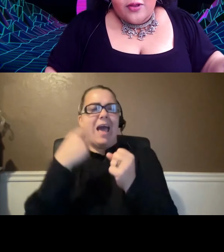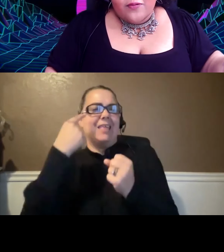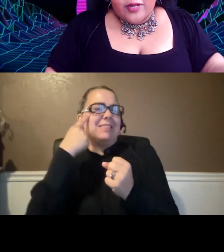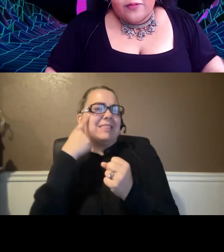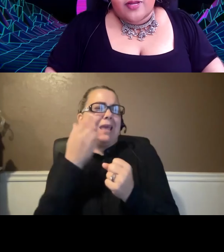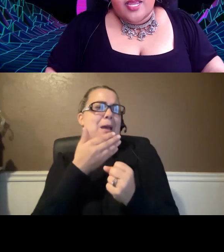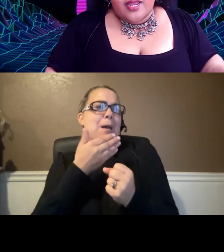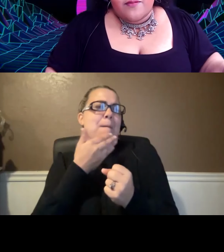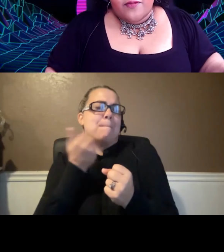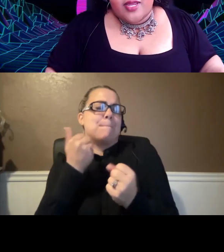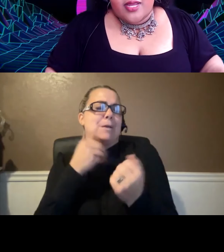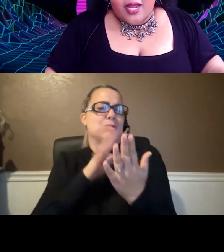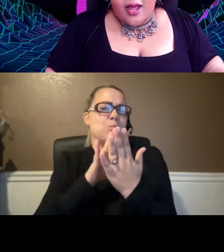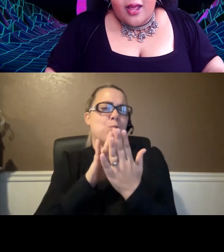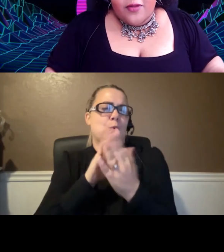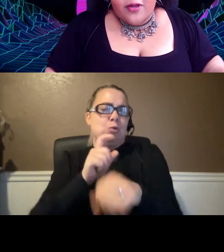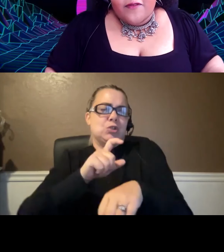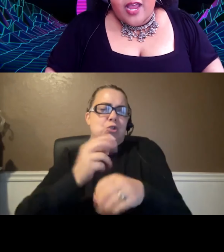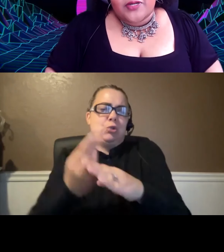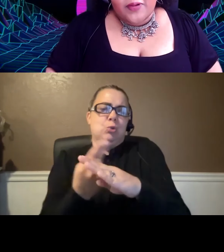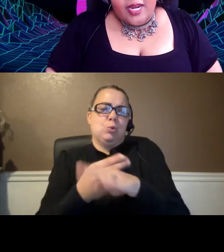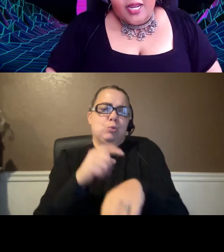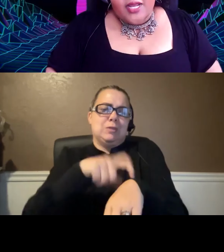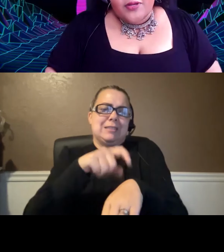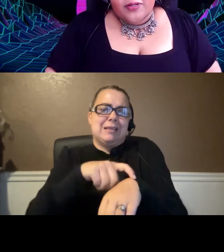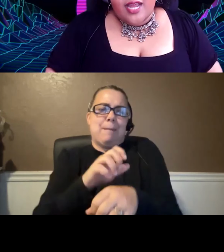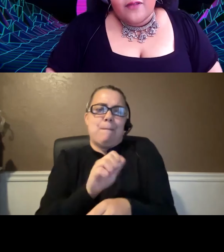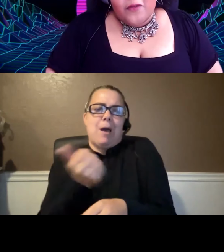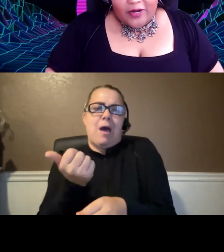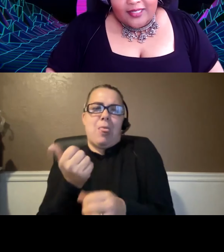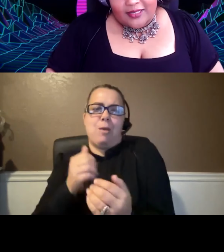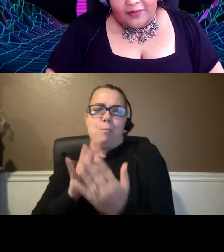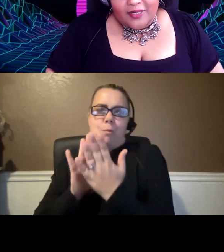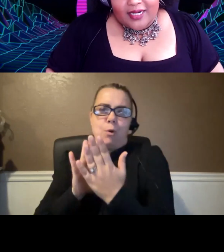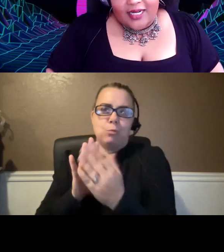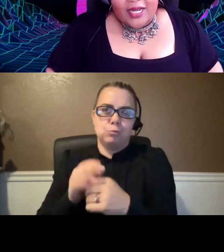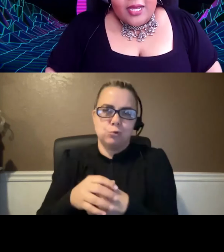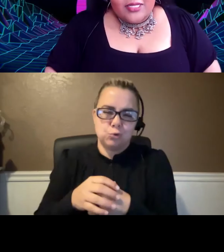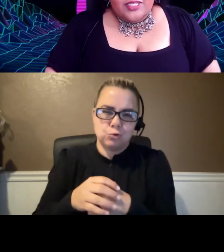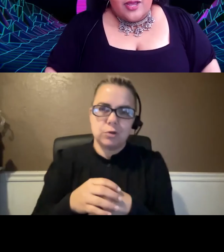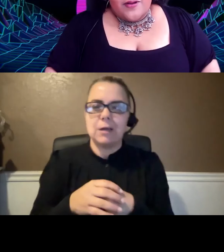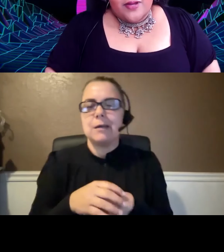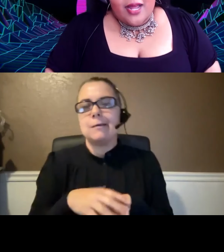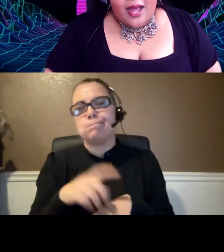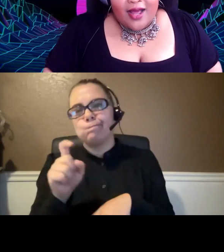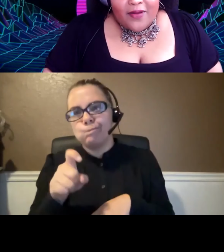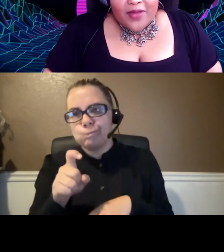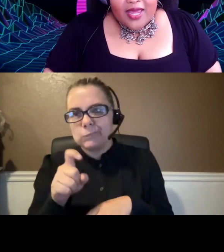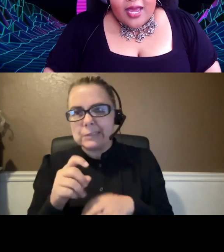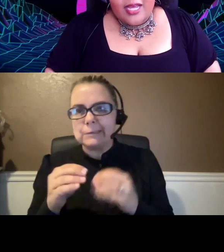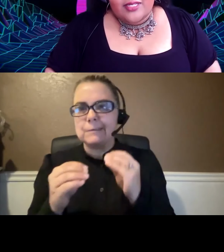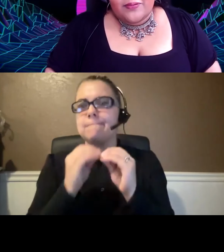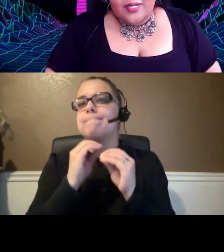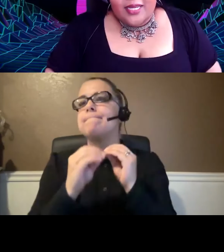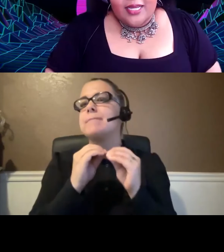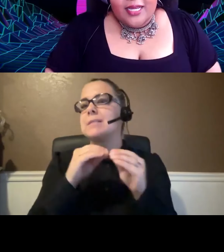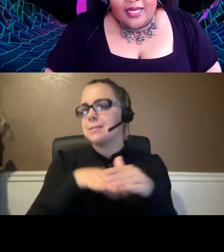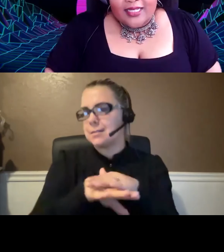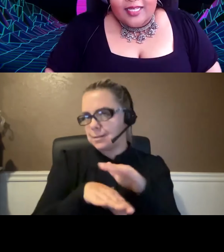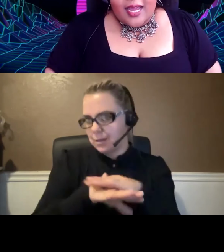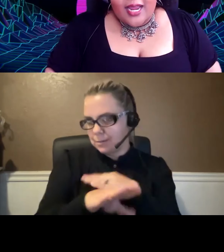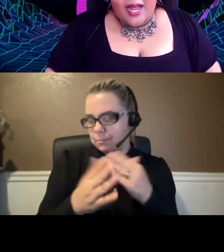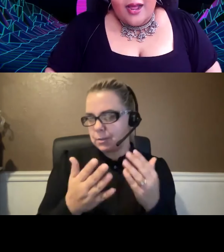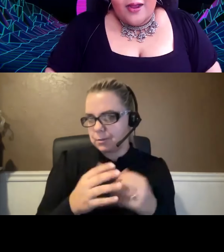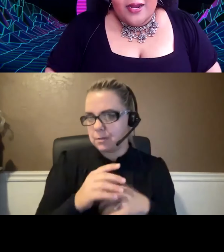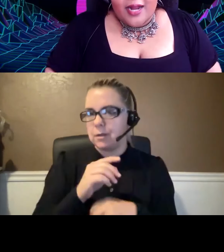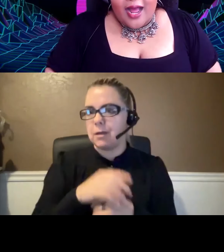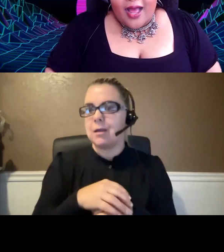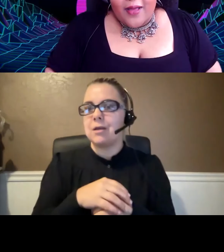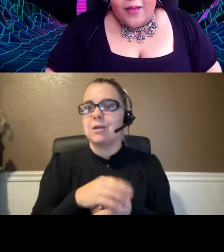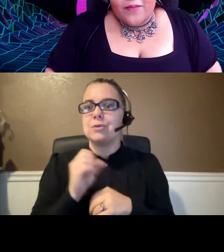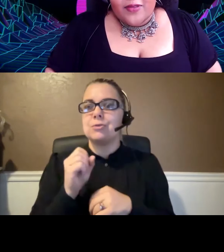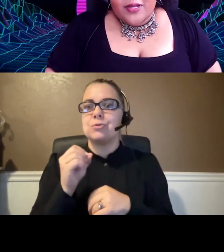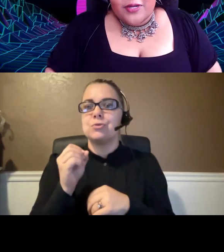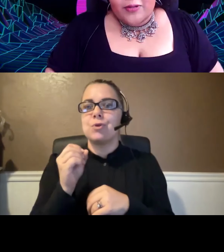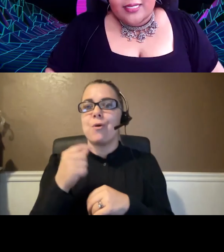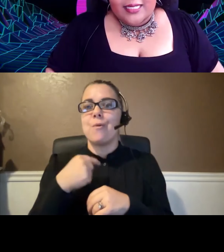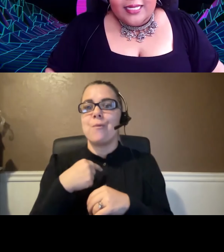reworking and re-factoring your site for accessibility. So, as we say our condolences